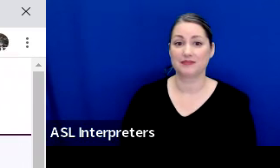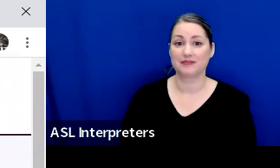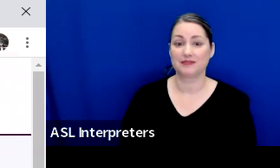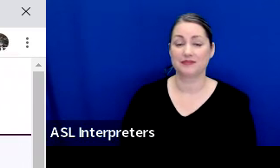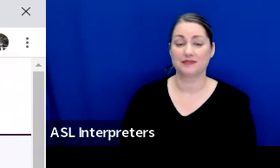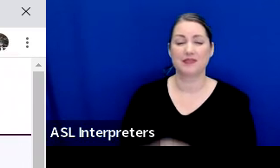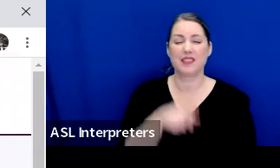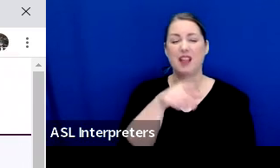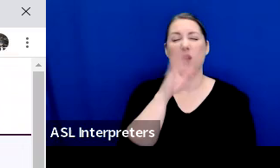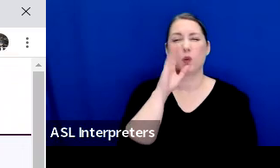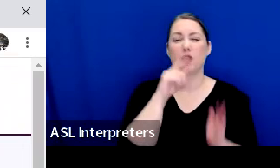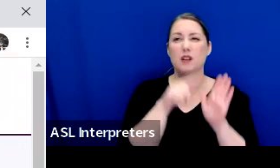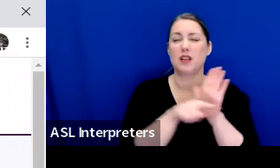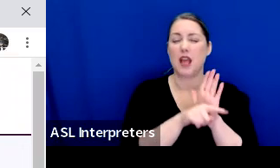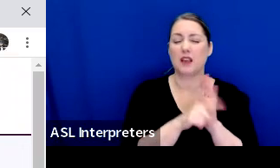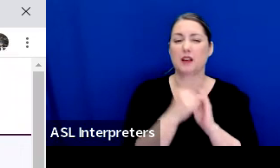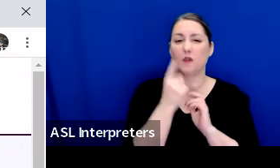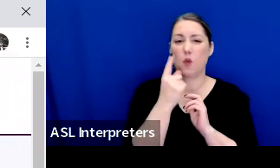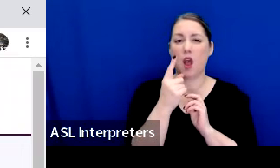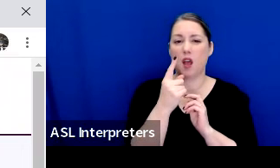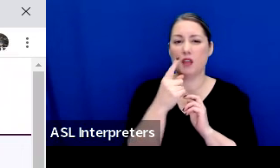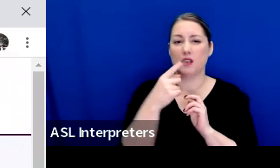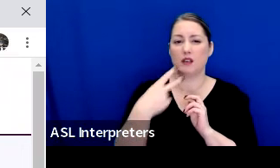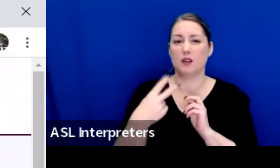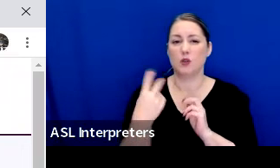one coming to. I think.